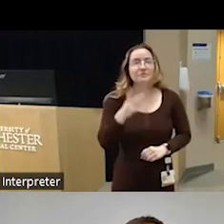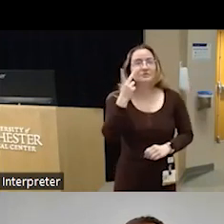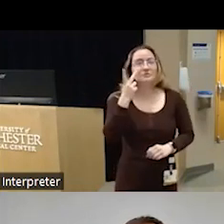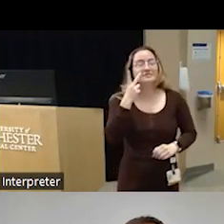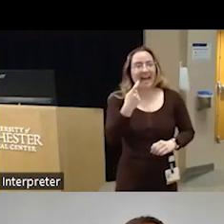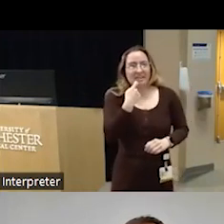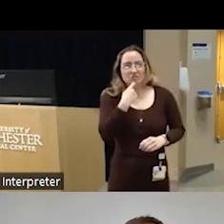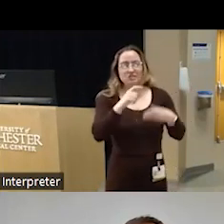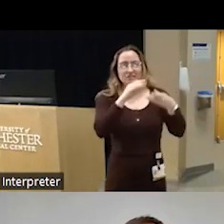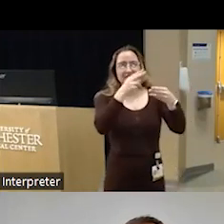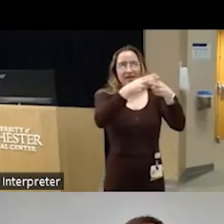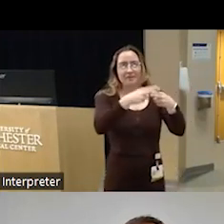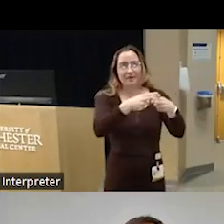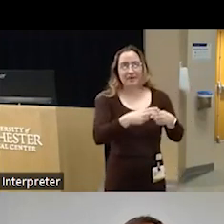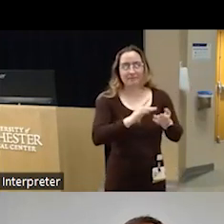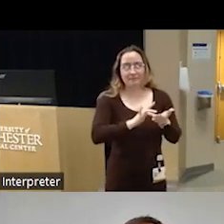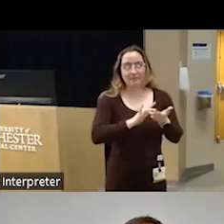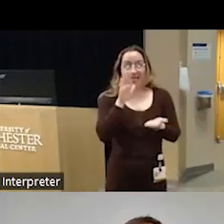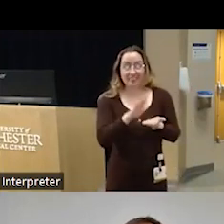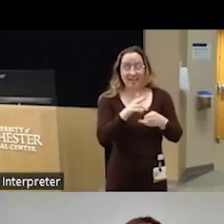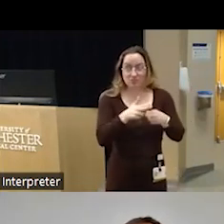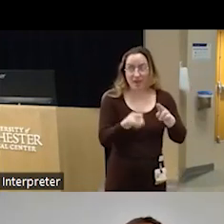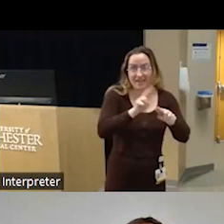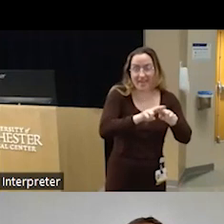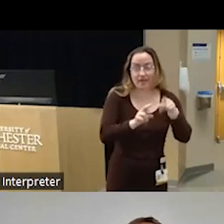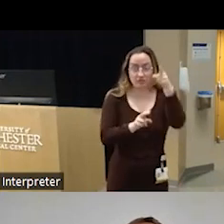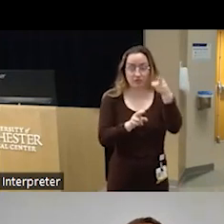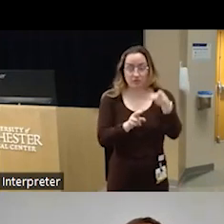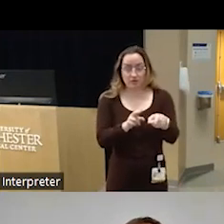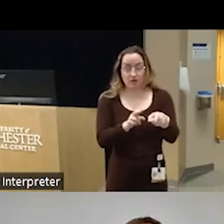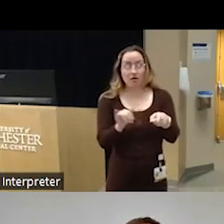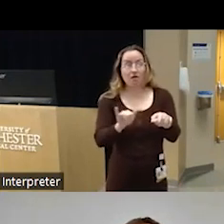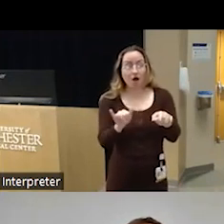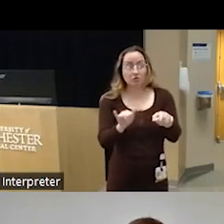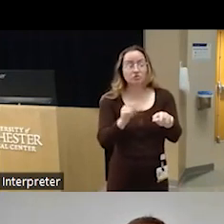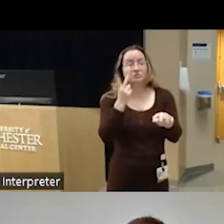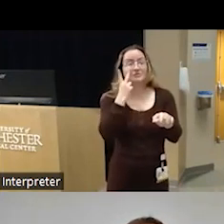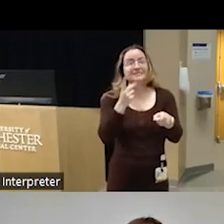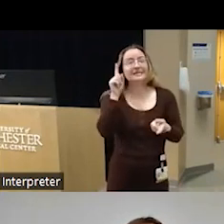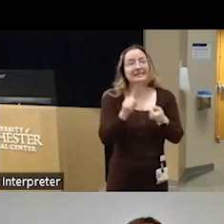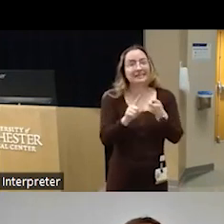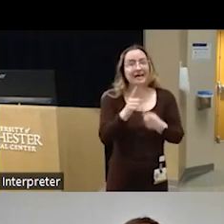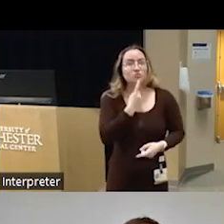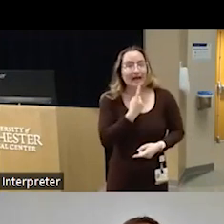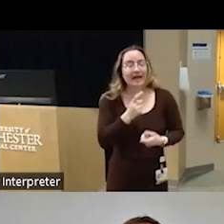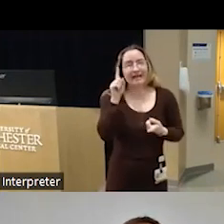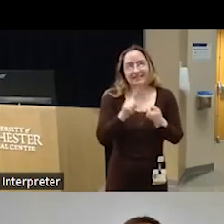as having less weight gain also being less red less toxic across the glucose